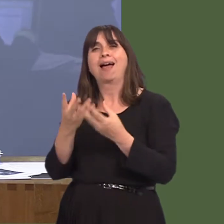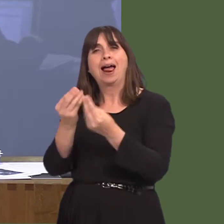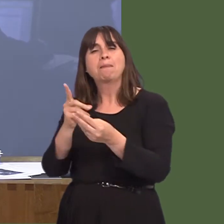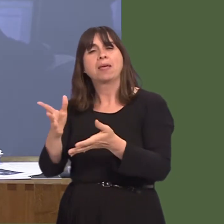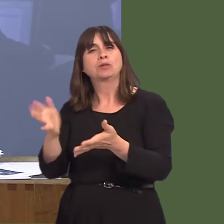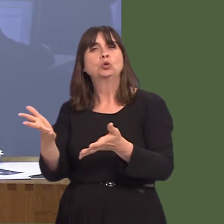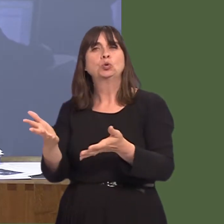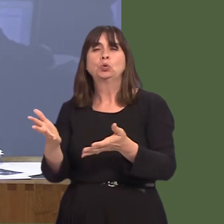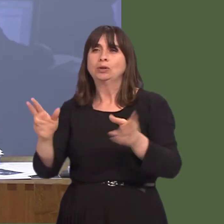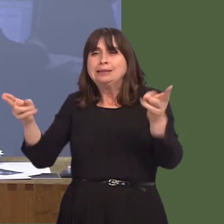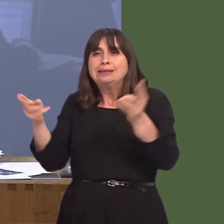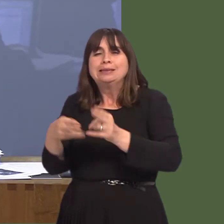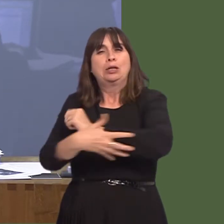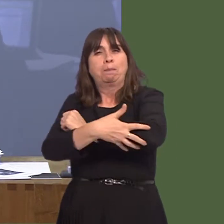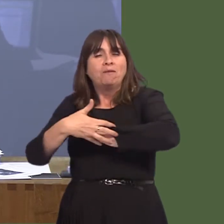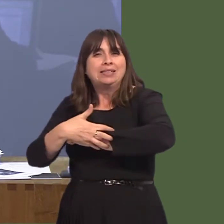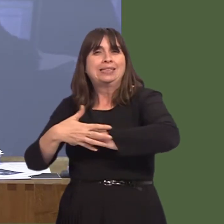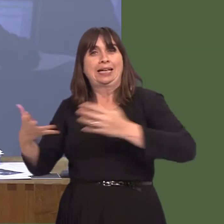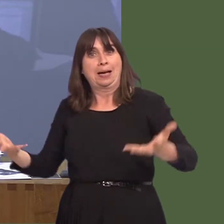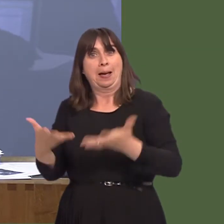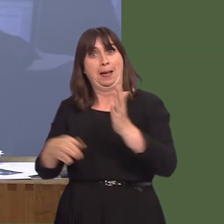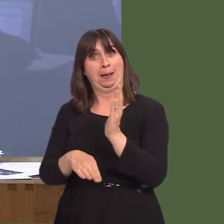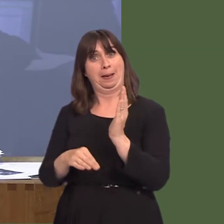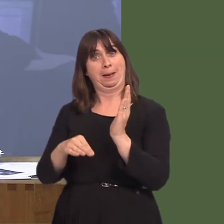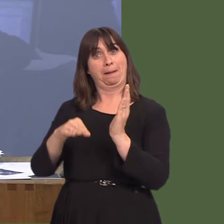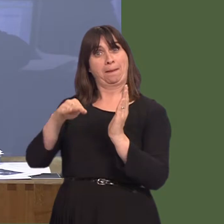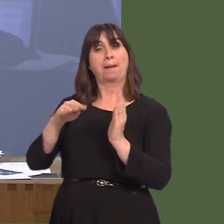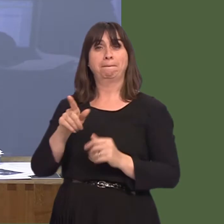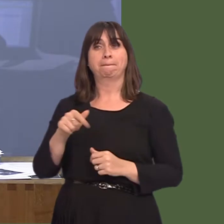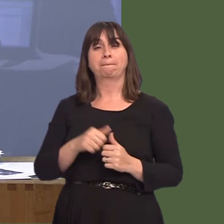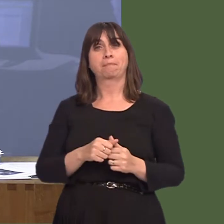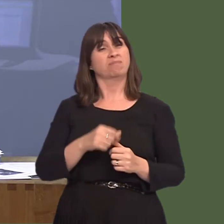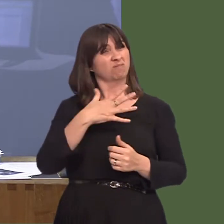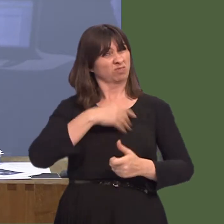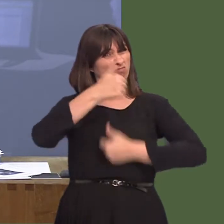in that neck of the woods. Will you join me in congratulating Just Earth on their work?